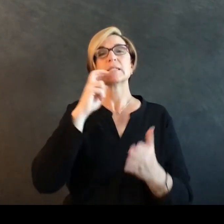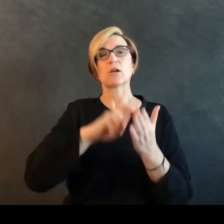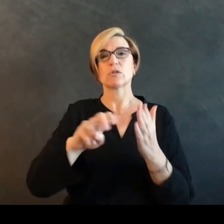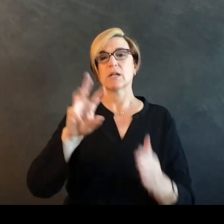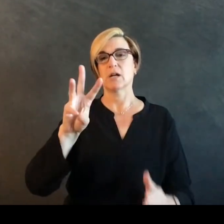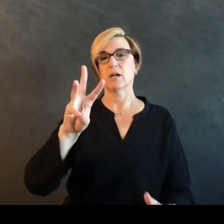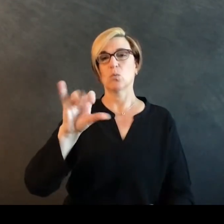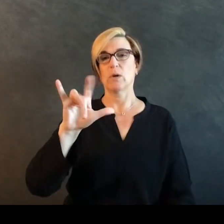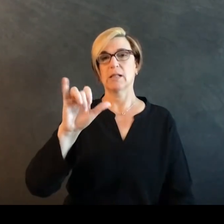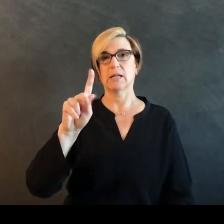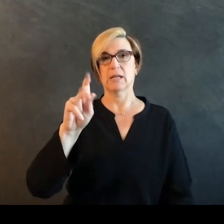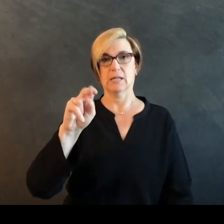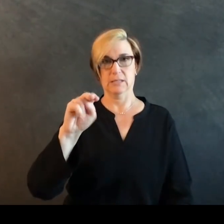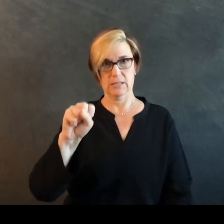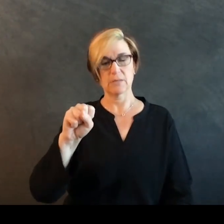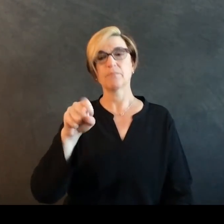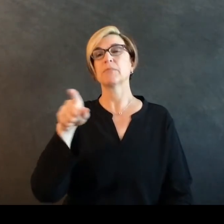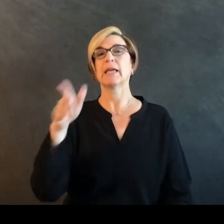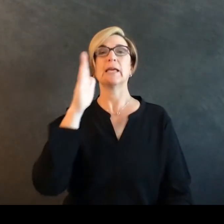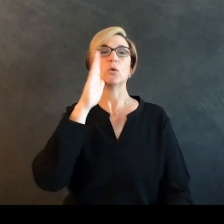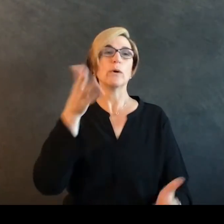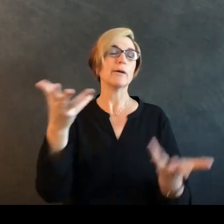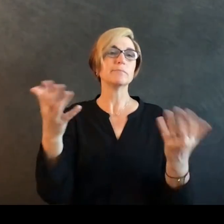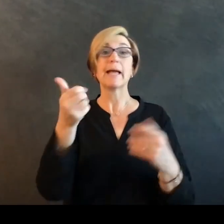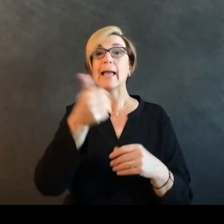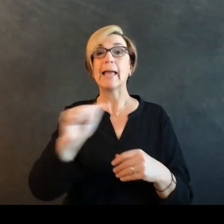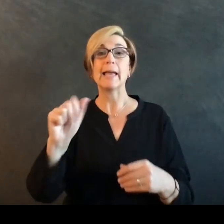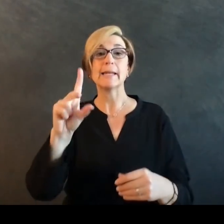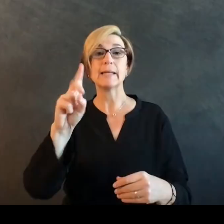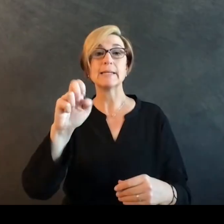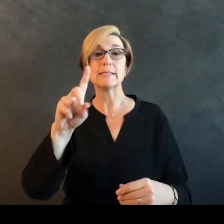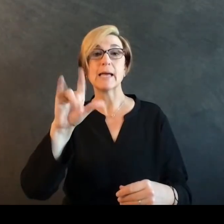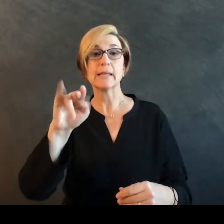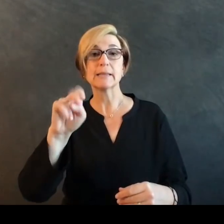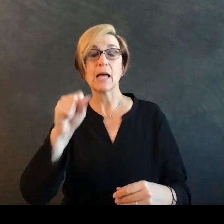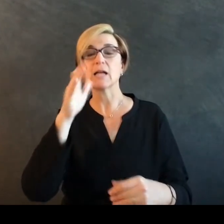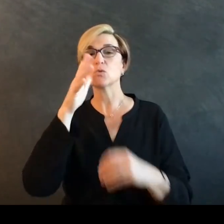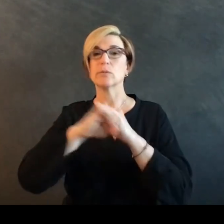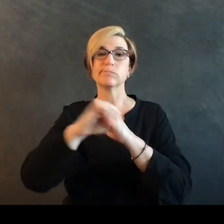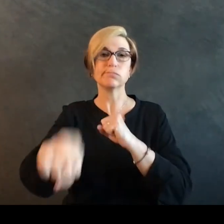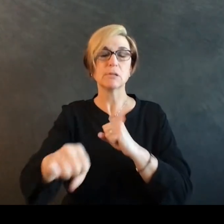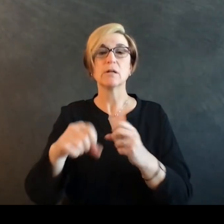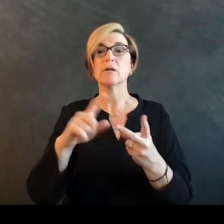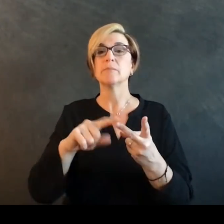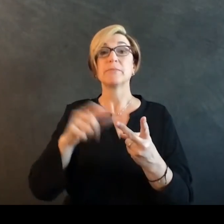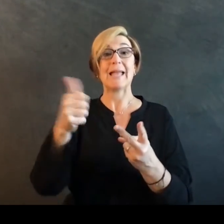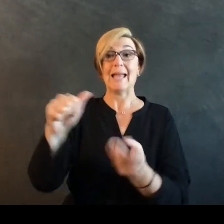deadlines for benefits and to postpone debt collections we're now conducting